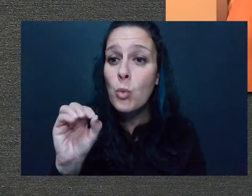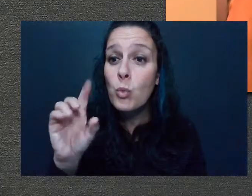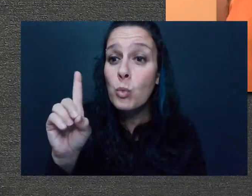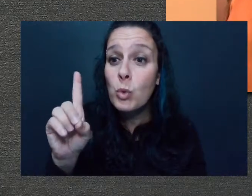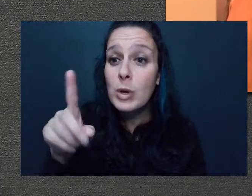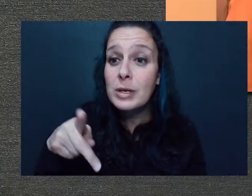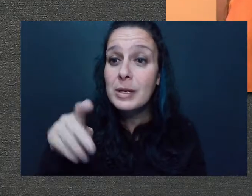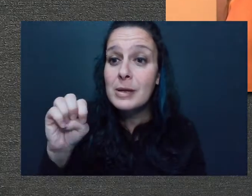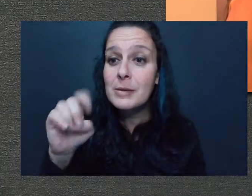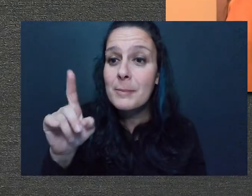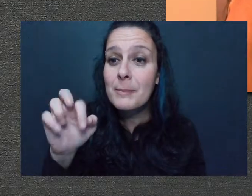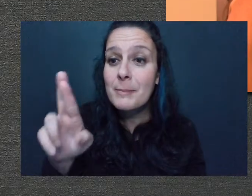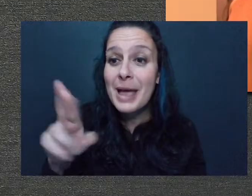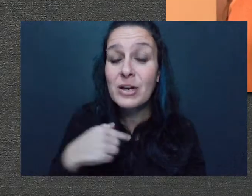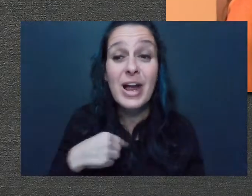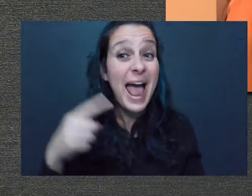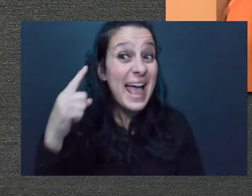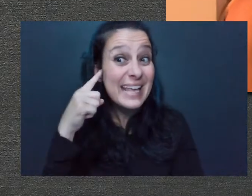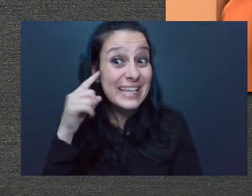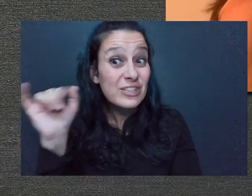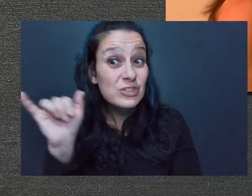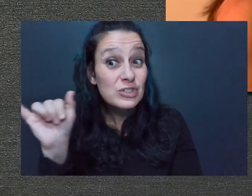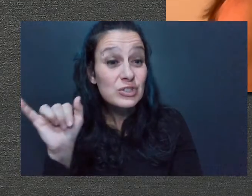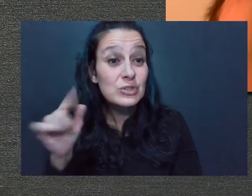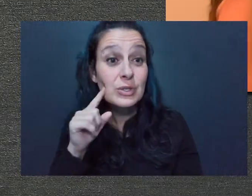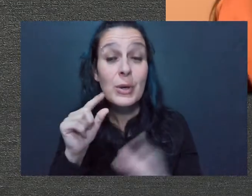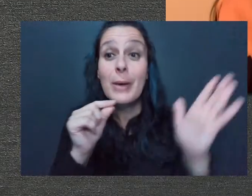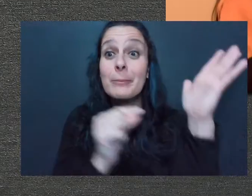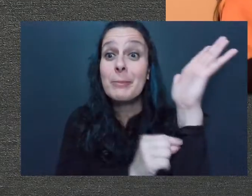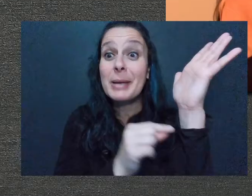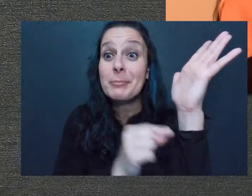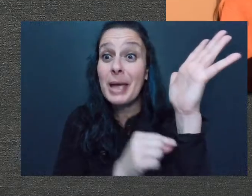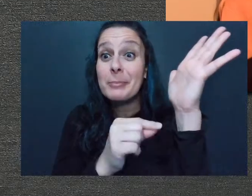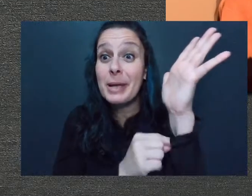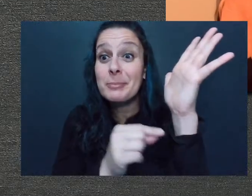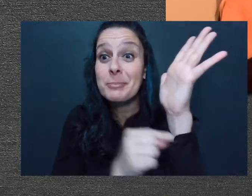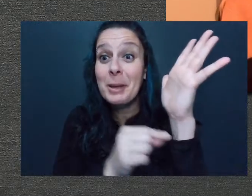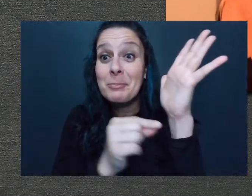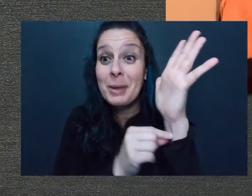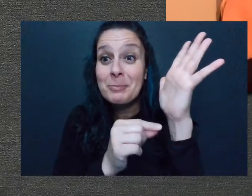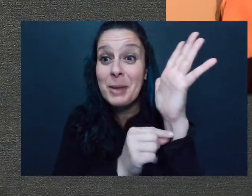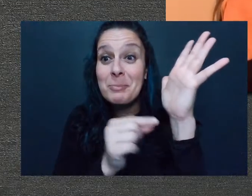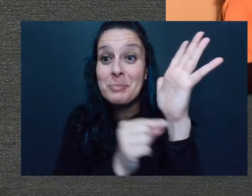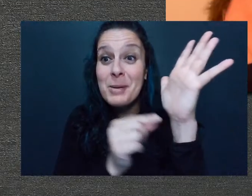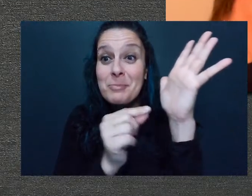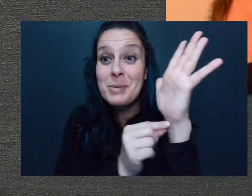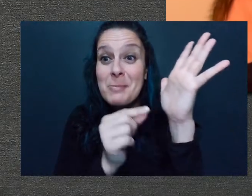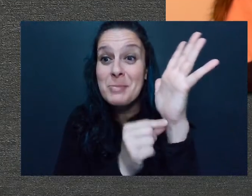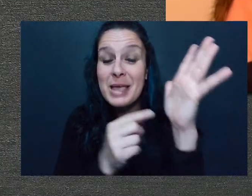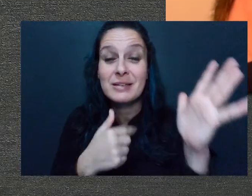And I hear the woodpecker. Yeah. It's pecking at the wood on the tree